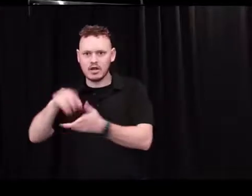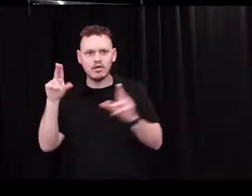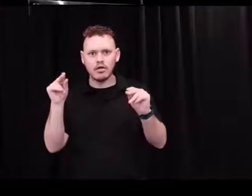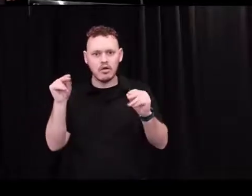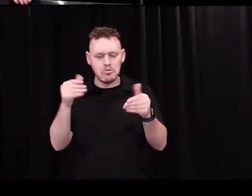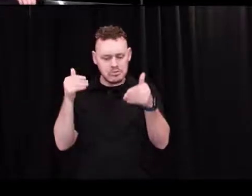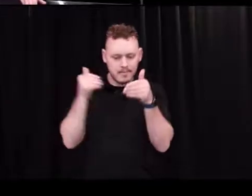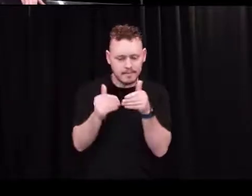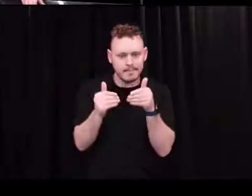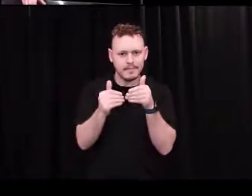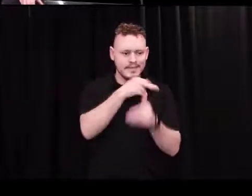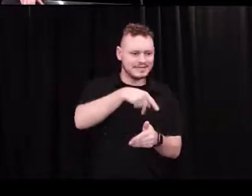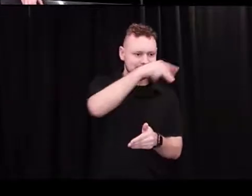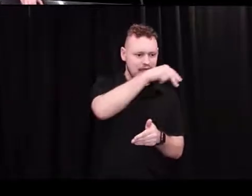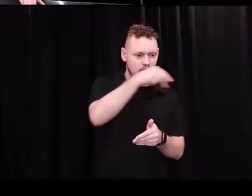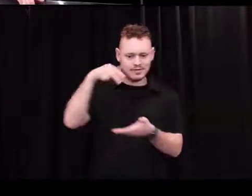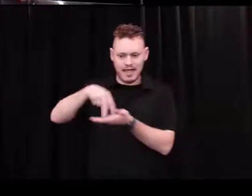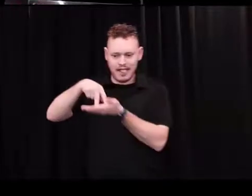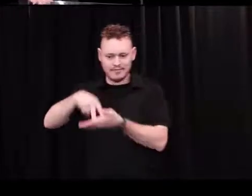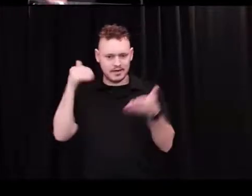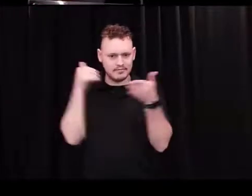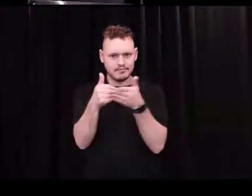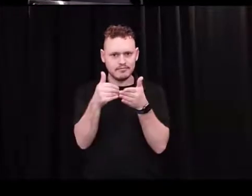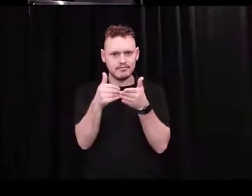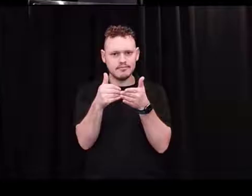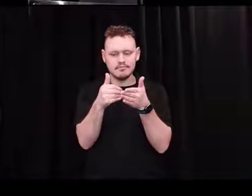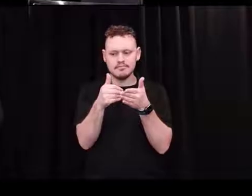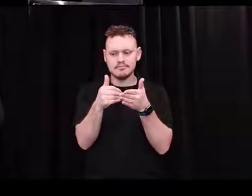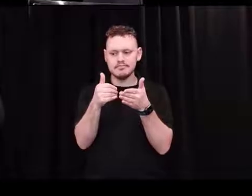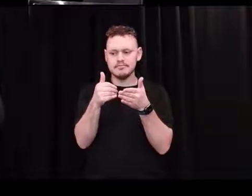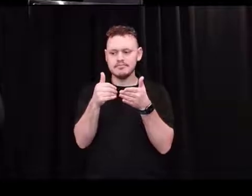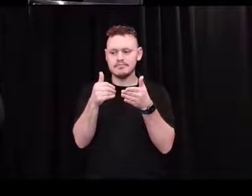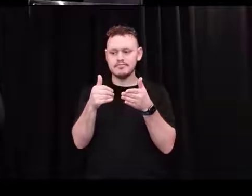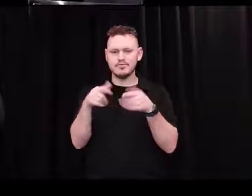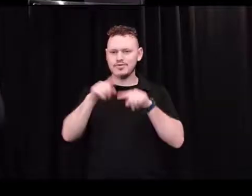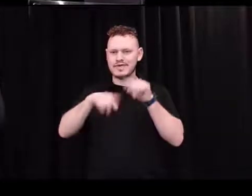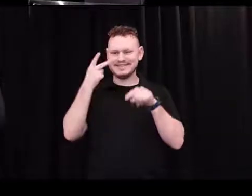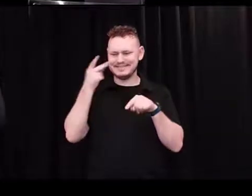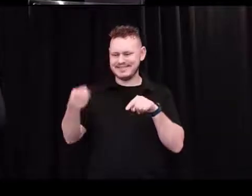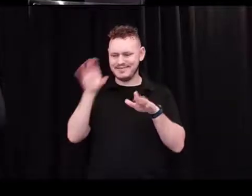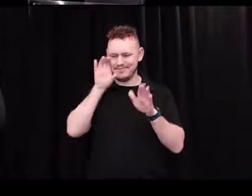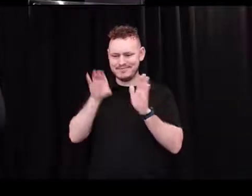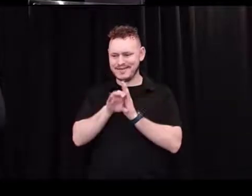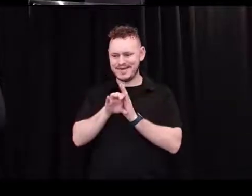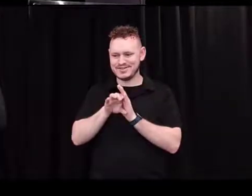Right next to you. And then you come down, and you can't see this on the on the particular picture,